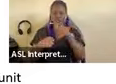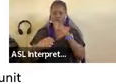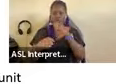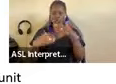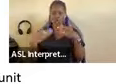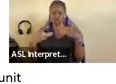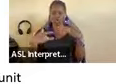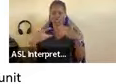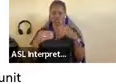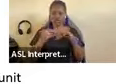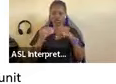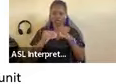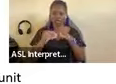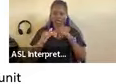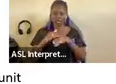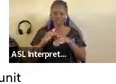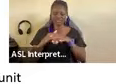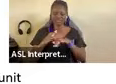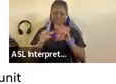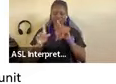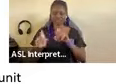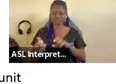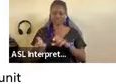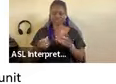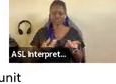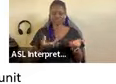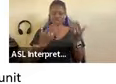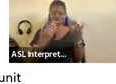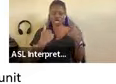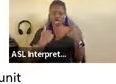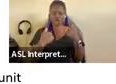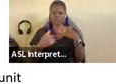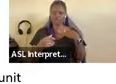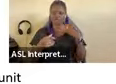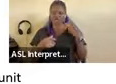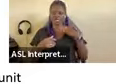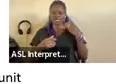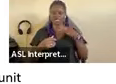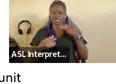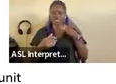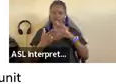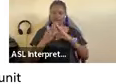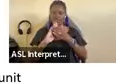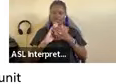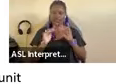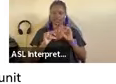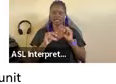to testing to volunteer to become a site for the California Testing Task Force.